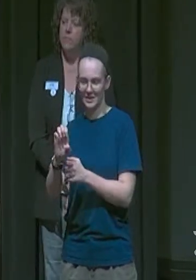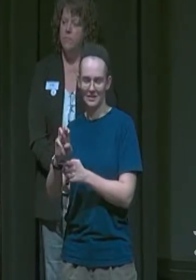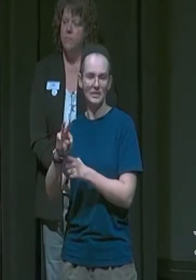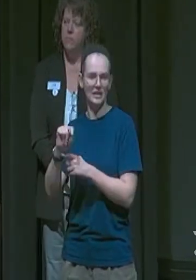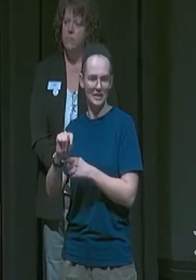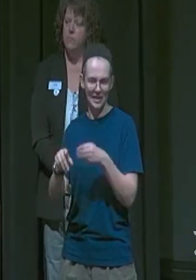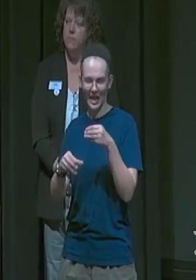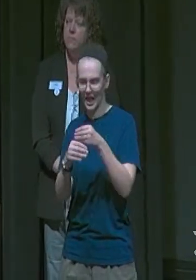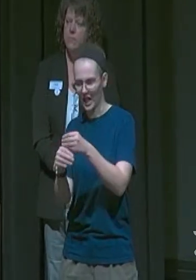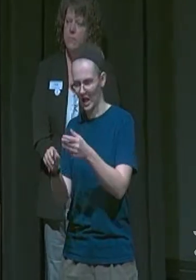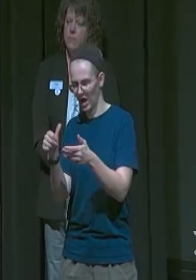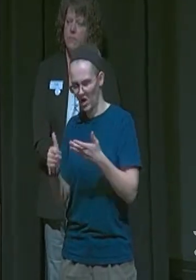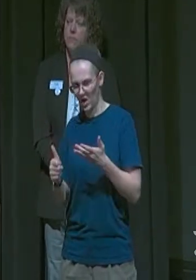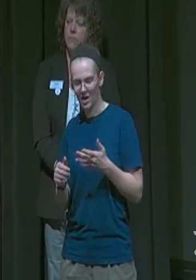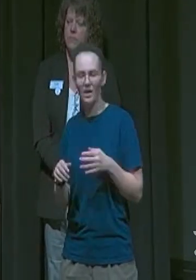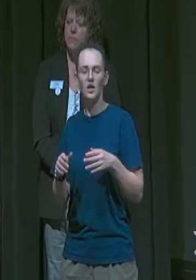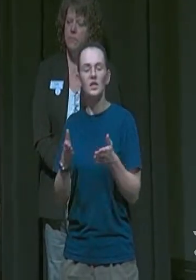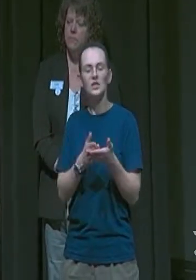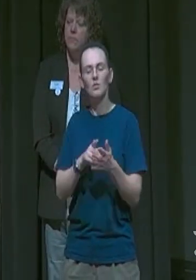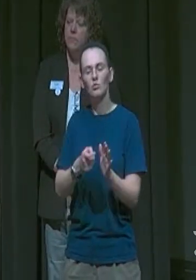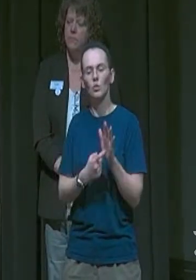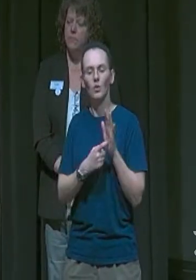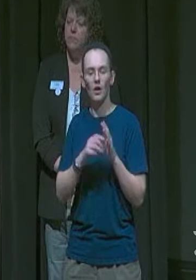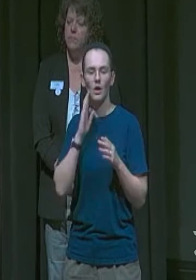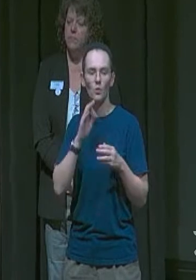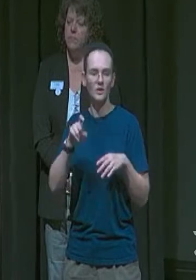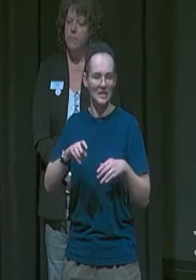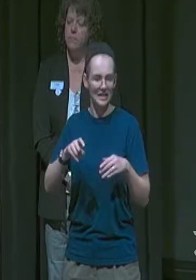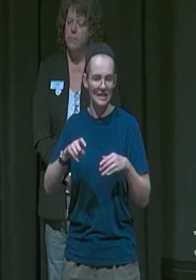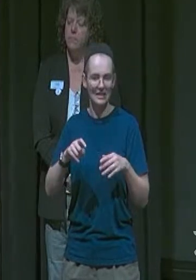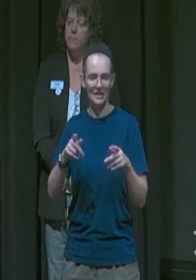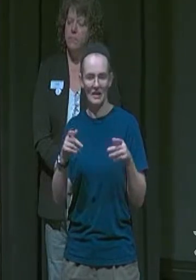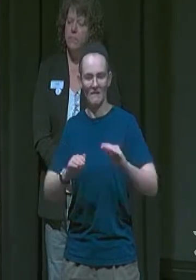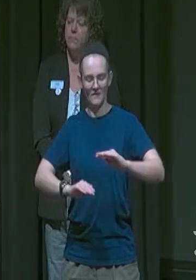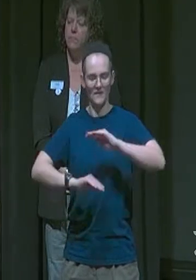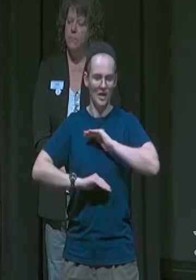there's certain requirements that are going to that are going to need to be met in order